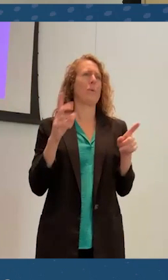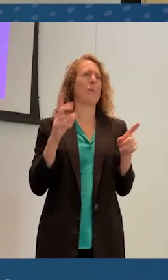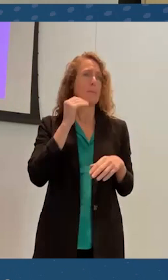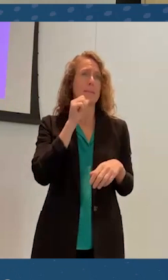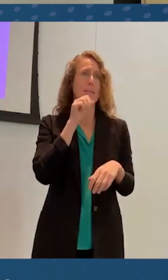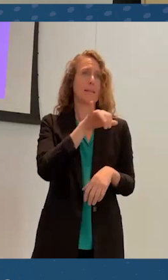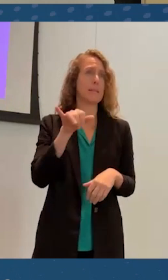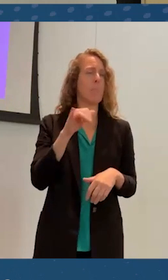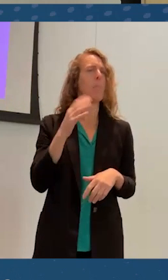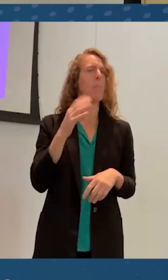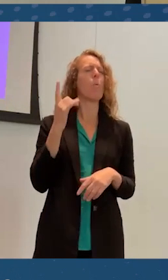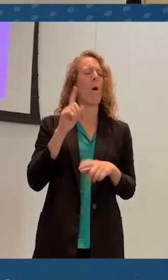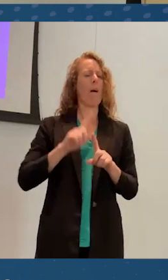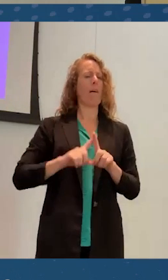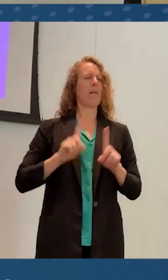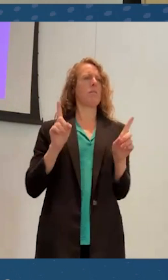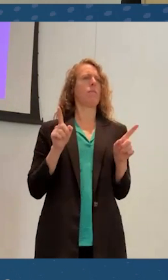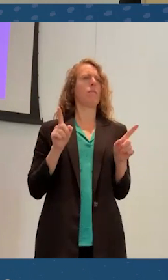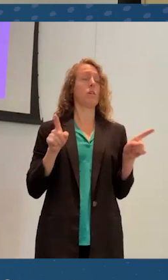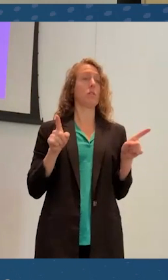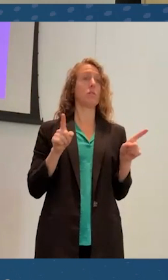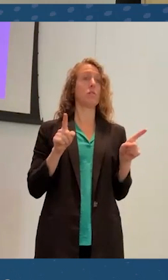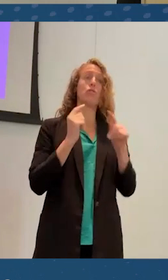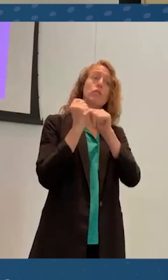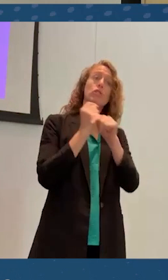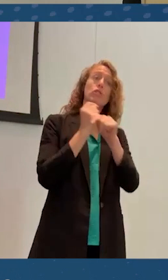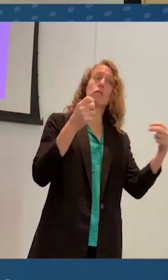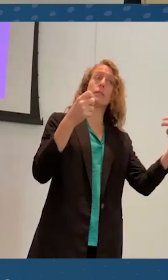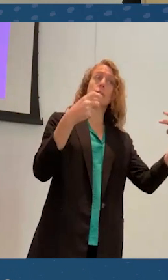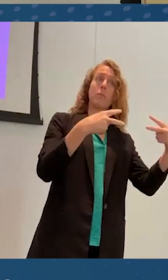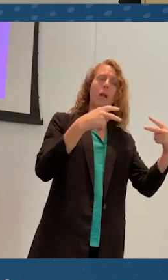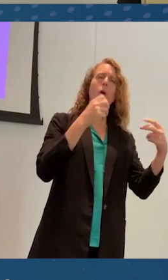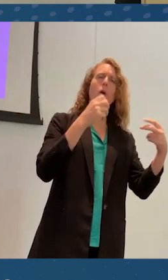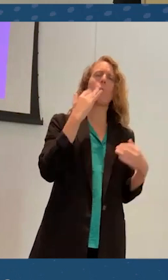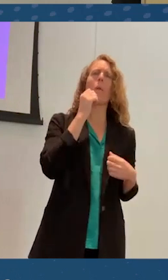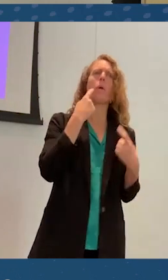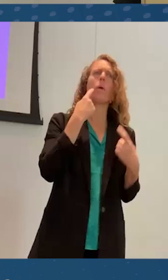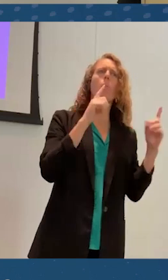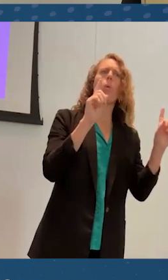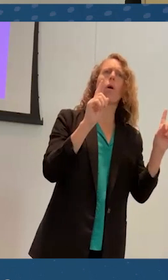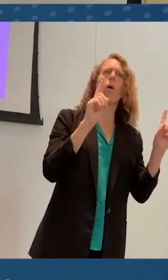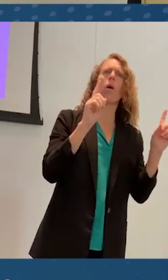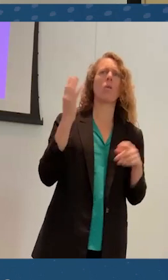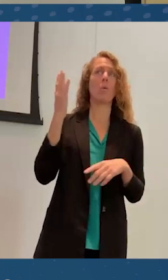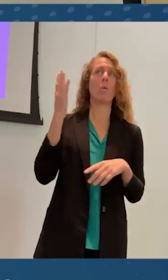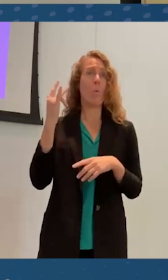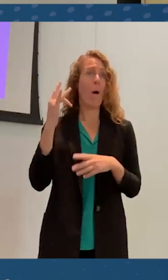Why wouldn't traditional subtitles work? Why redesign something that has worked for over a century?